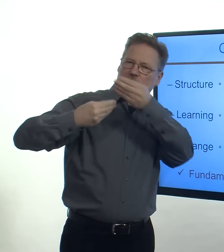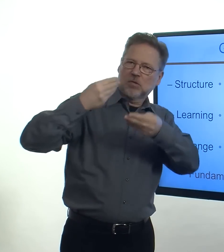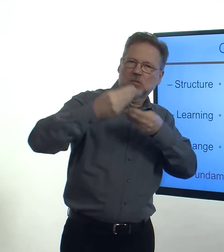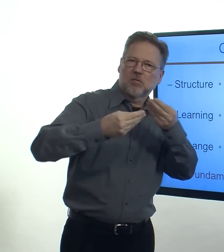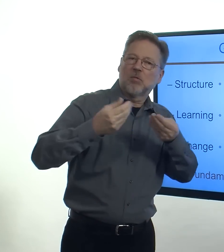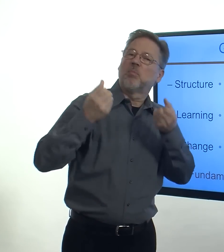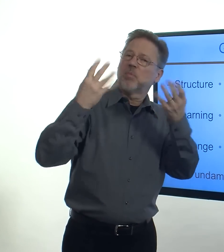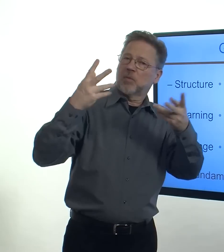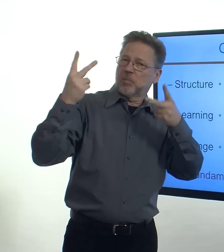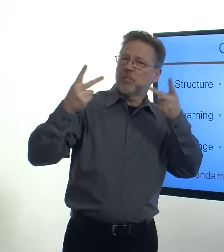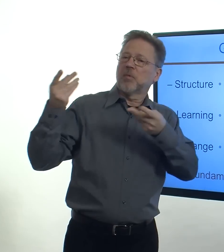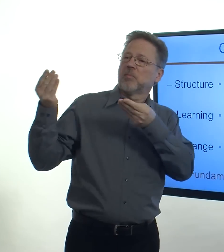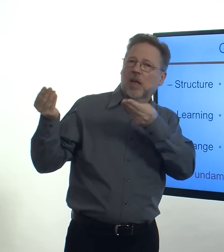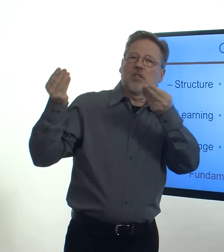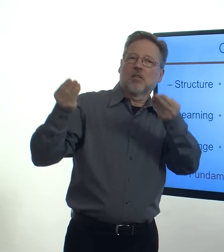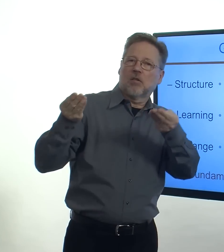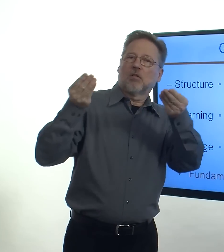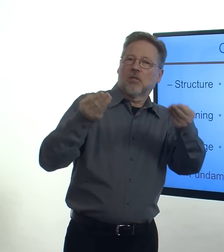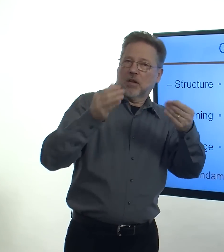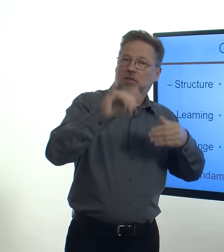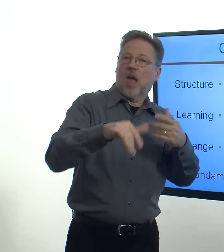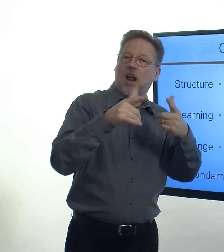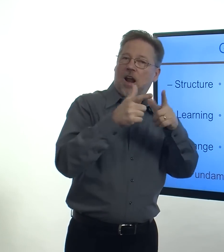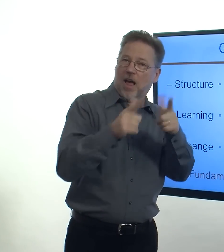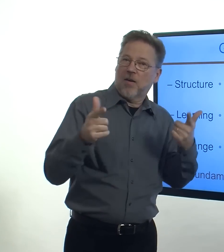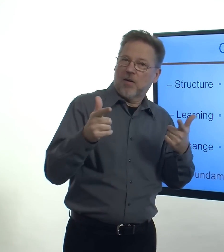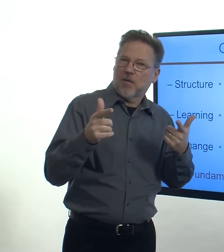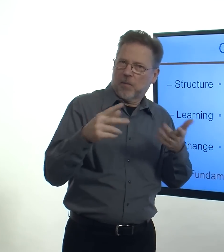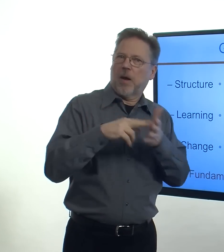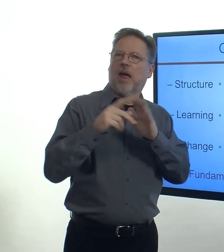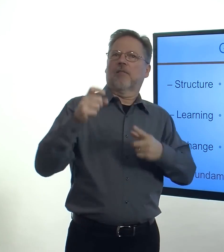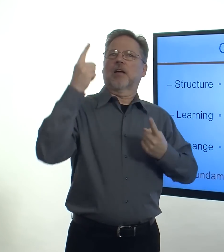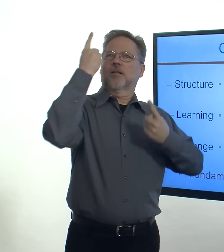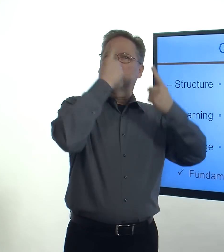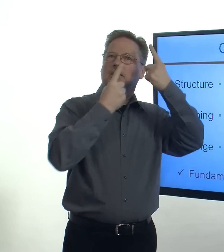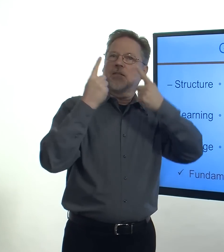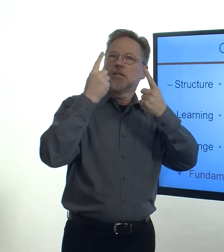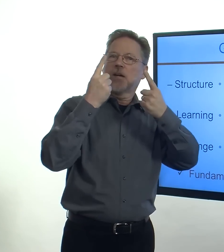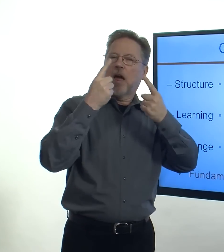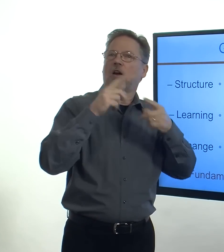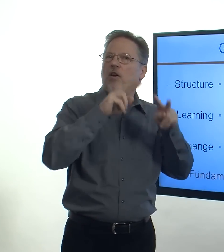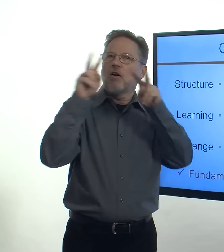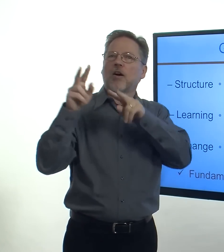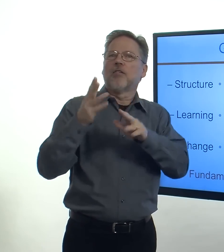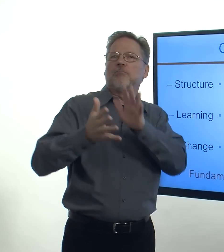and heritage of passing the language down from generation to generation, which means